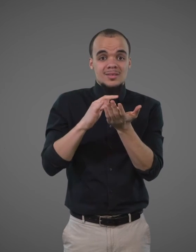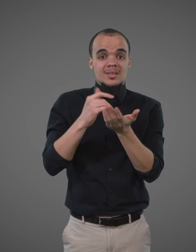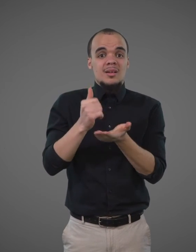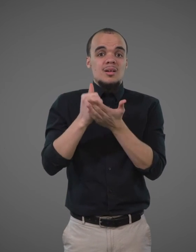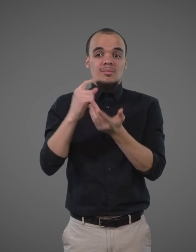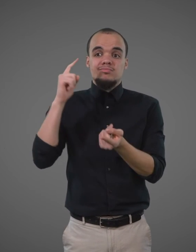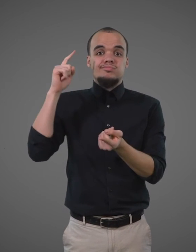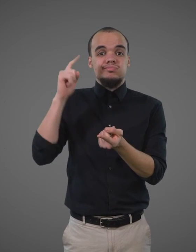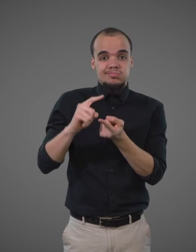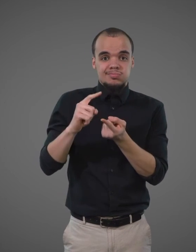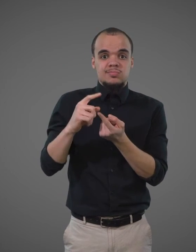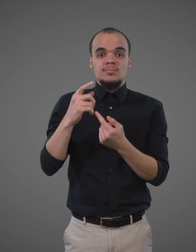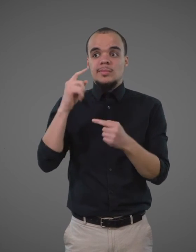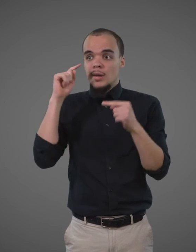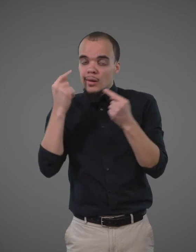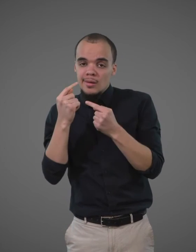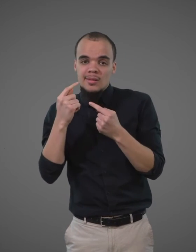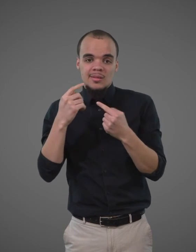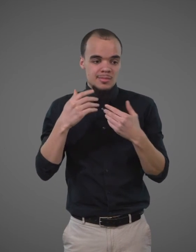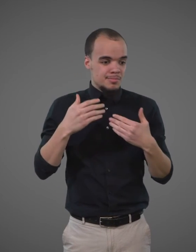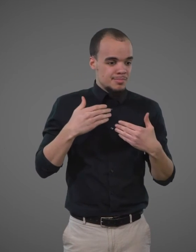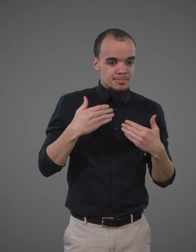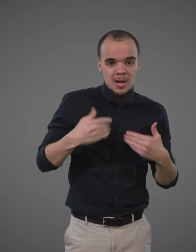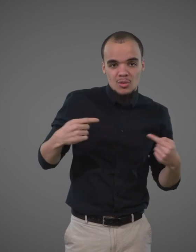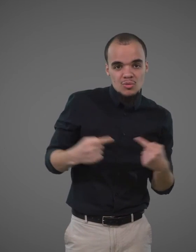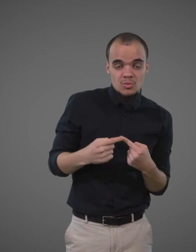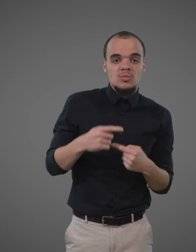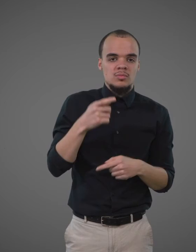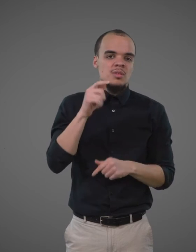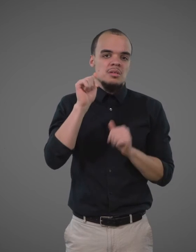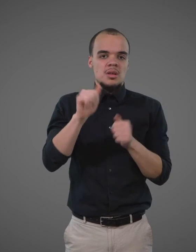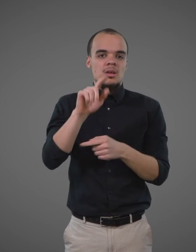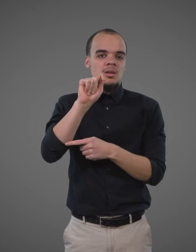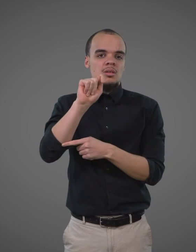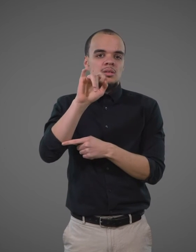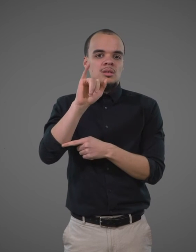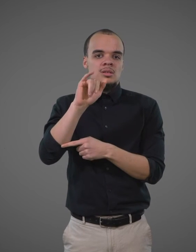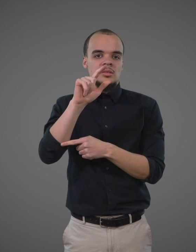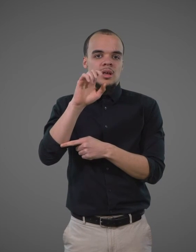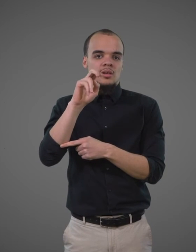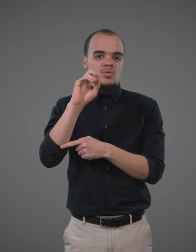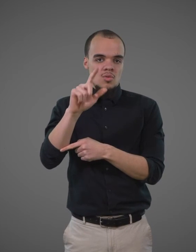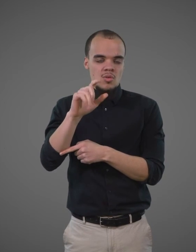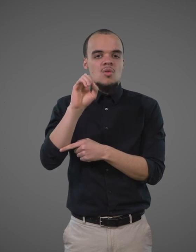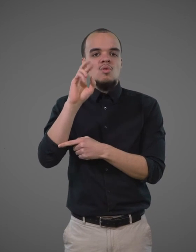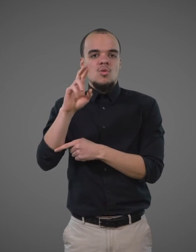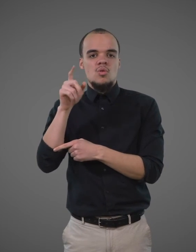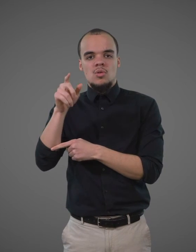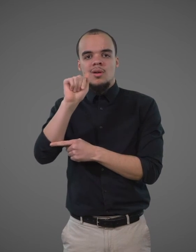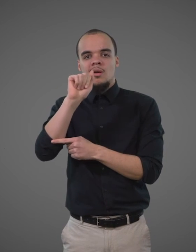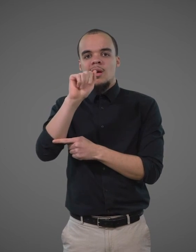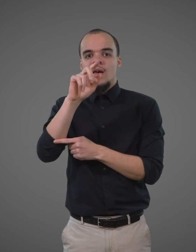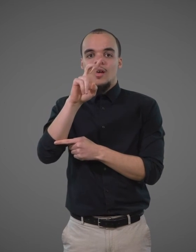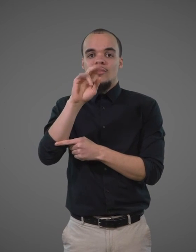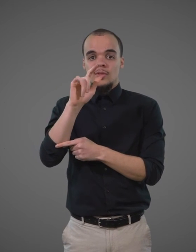If you want medicine to help with headaches or body aches, you can take Tylenol or Advil.